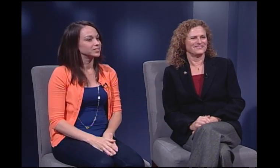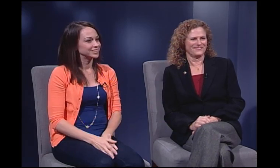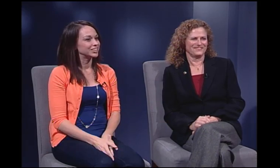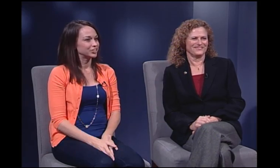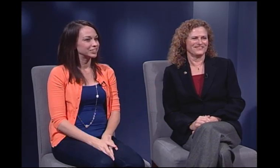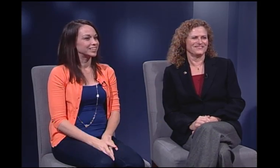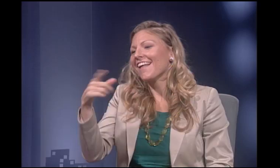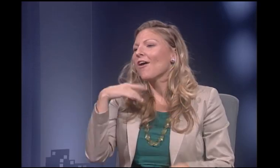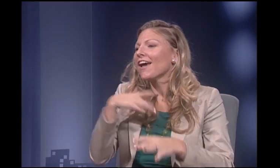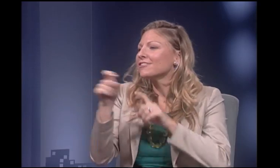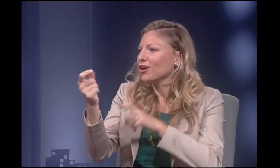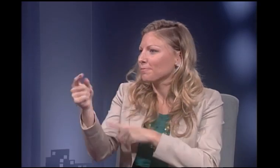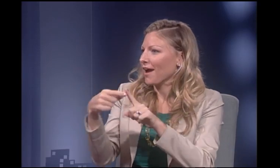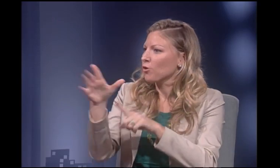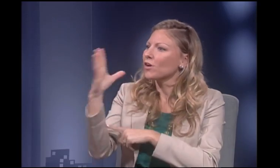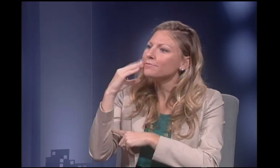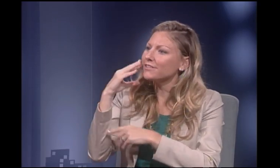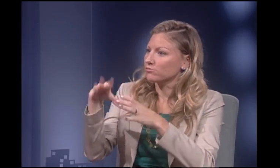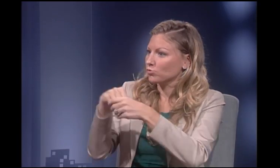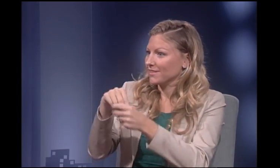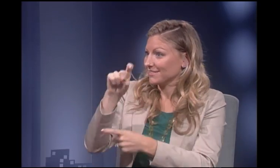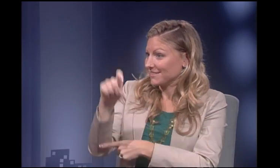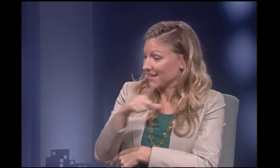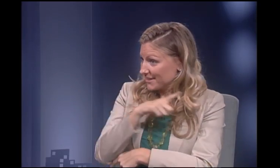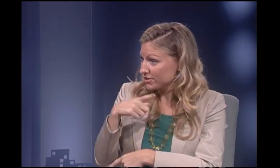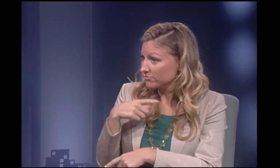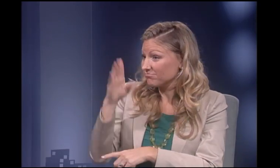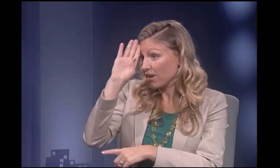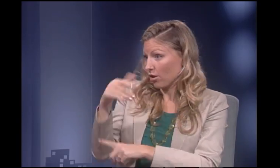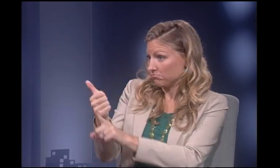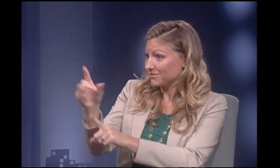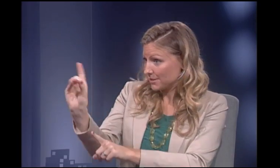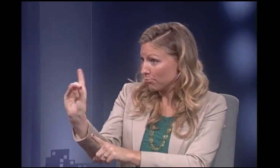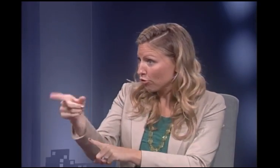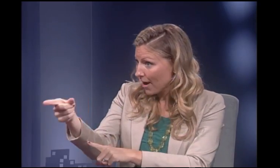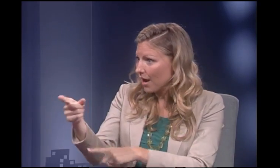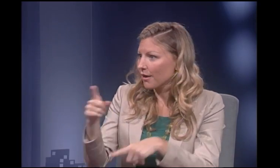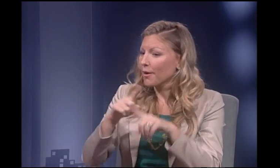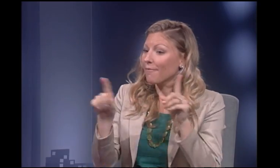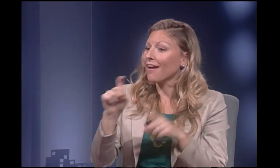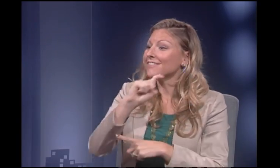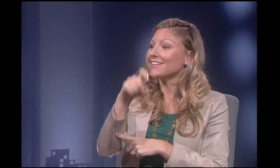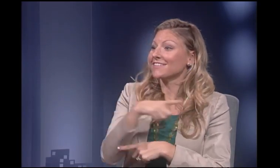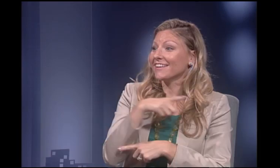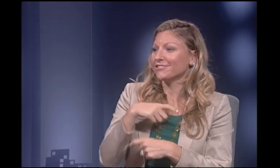I also want to talk a little bit about your experience in the State Legislature, you are a Democrat